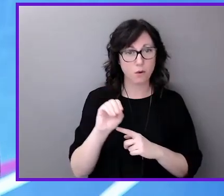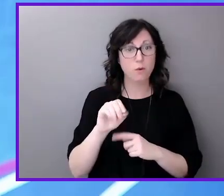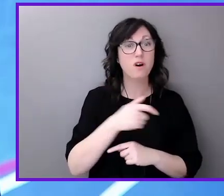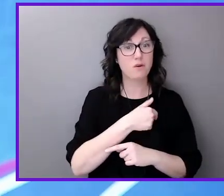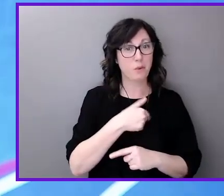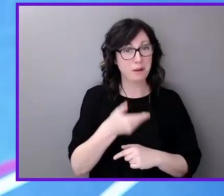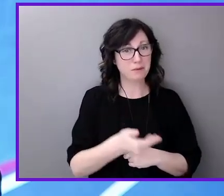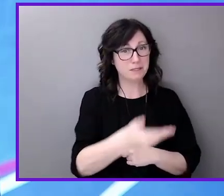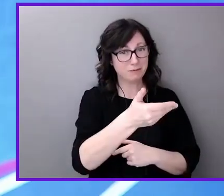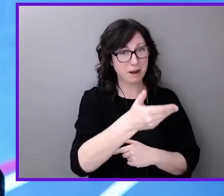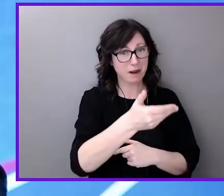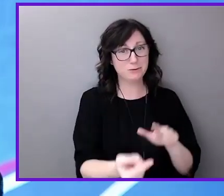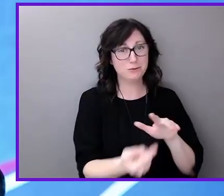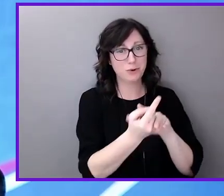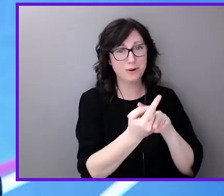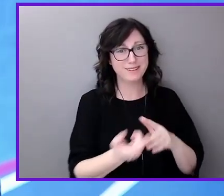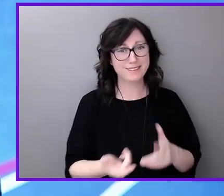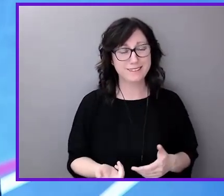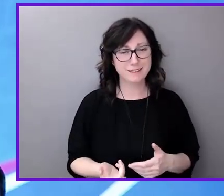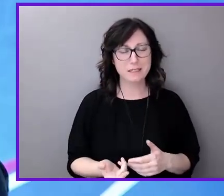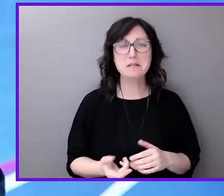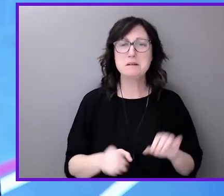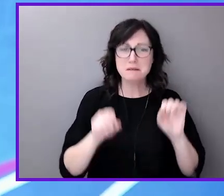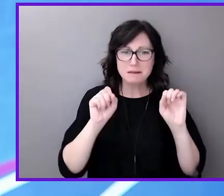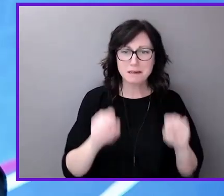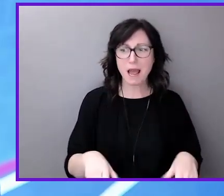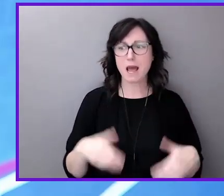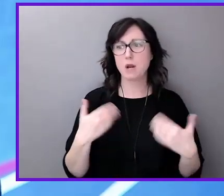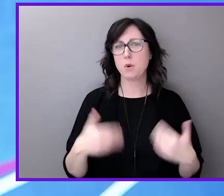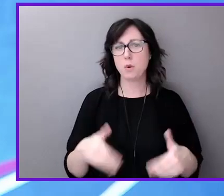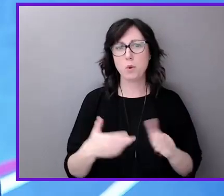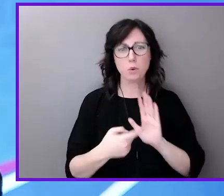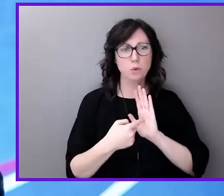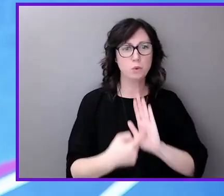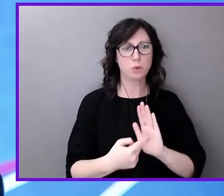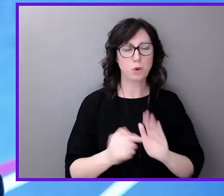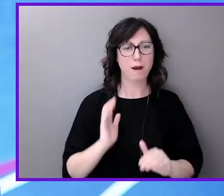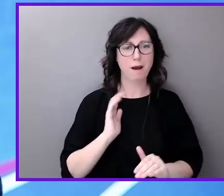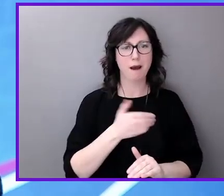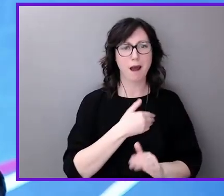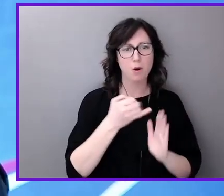There are moments where we can really demonstrate how arts and culture are